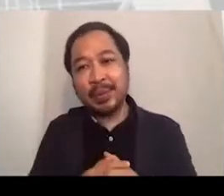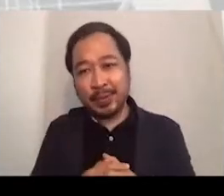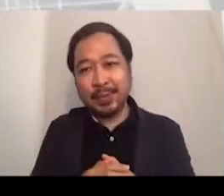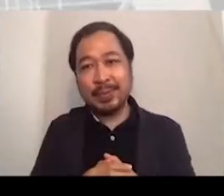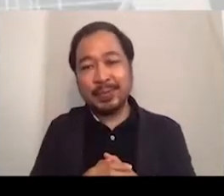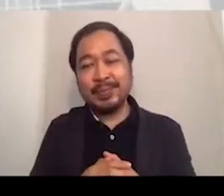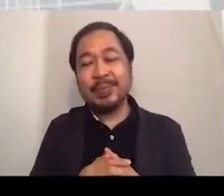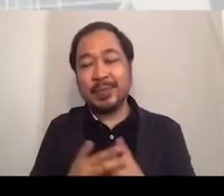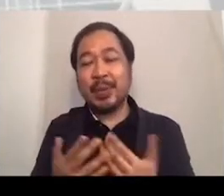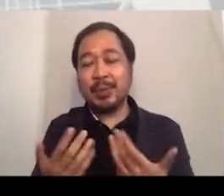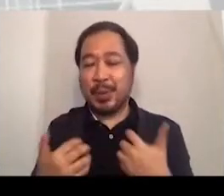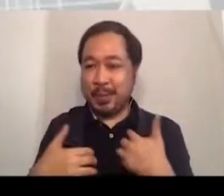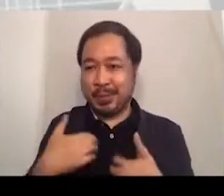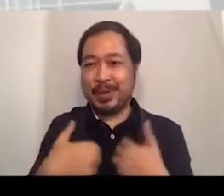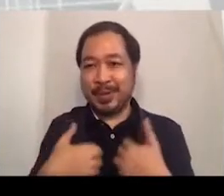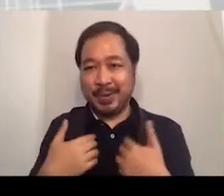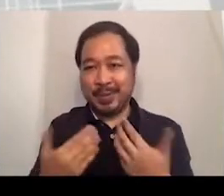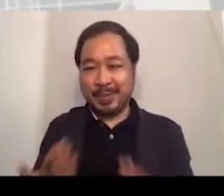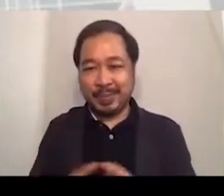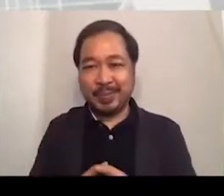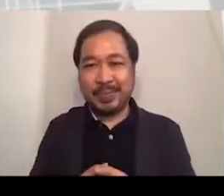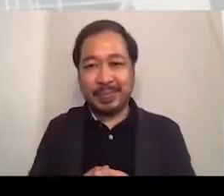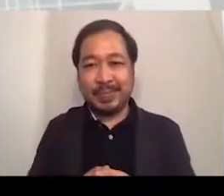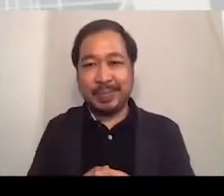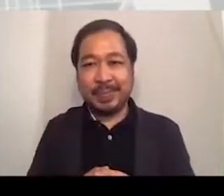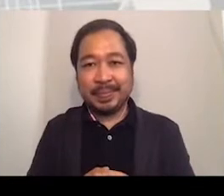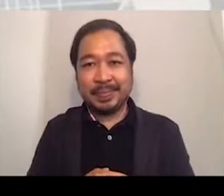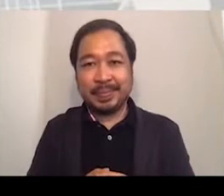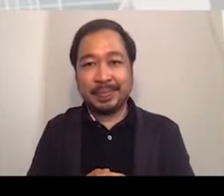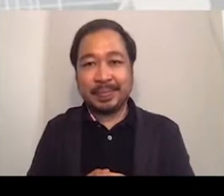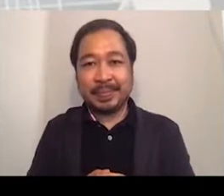Thank you so much, Kawamori San.